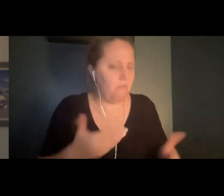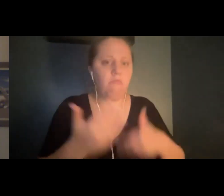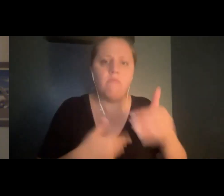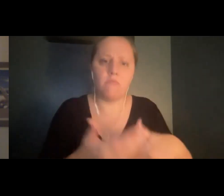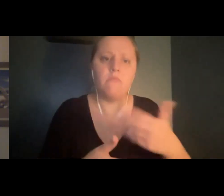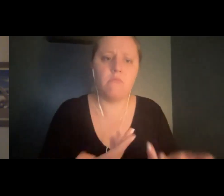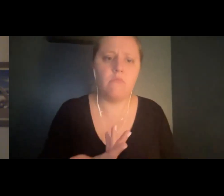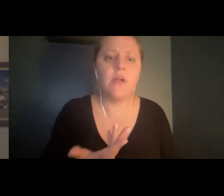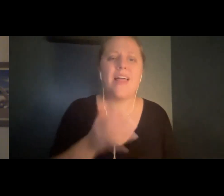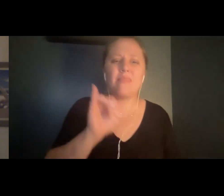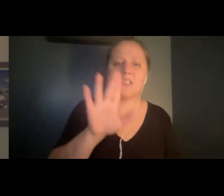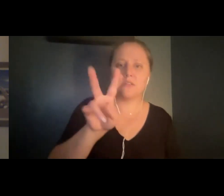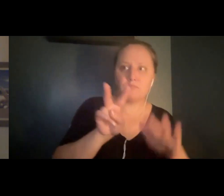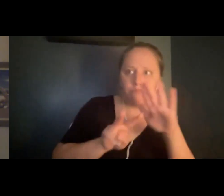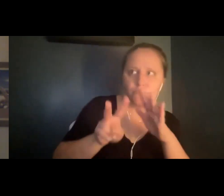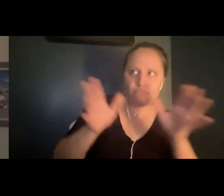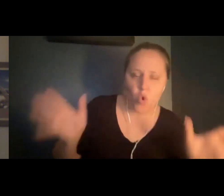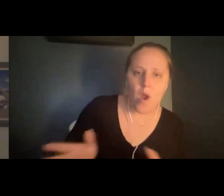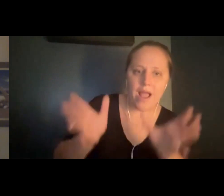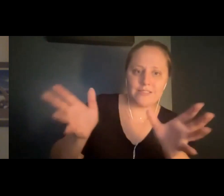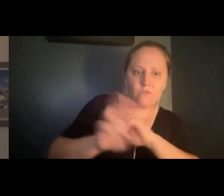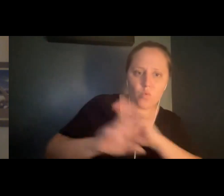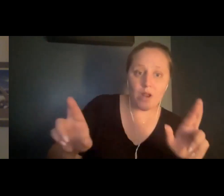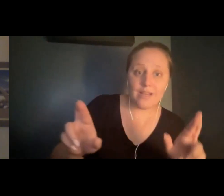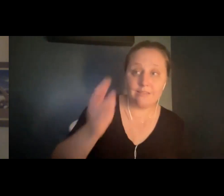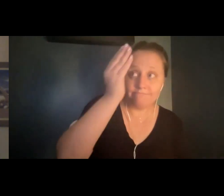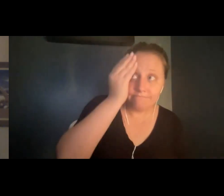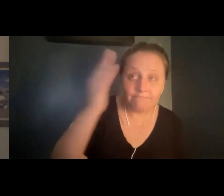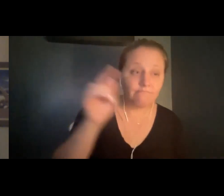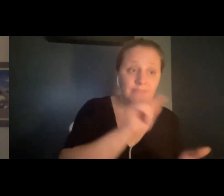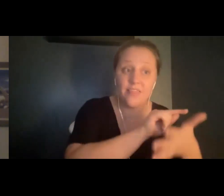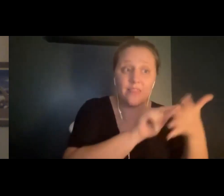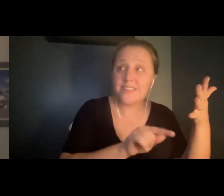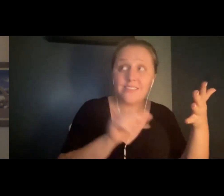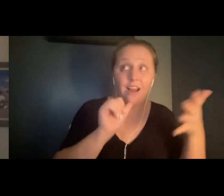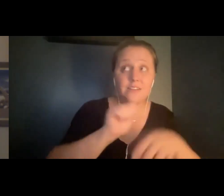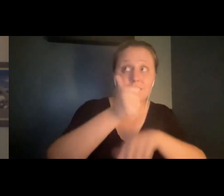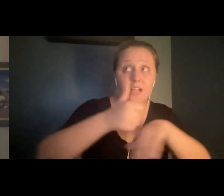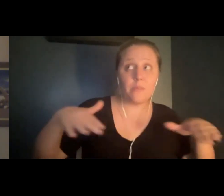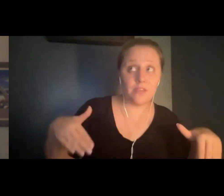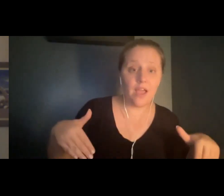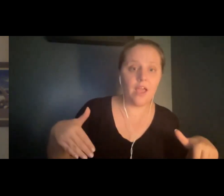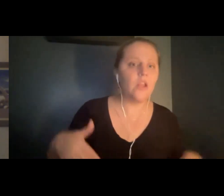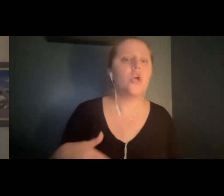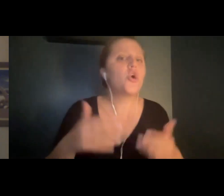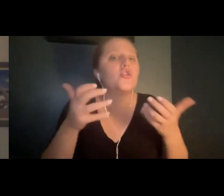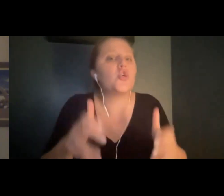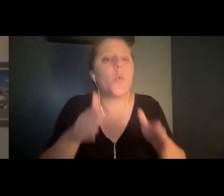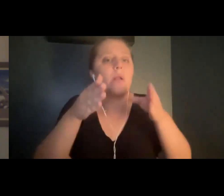being proactive is maybe pointing out the things that are not already put in place before, again somebody with a disability has to